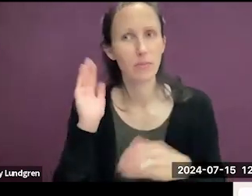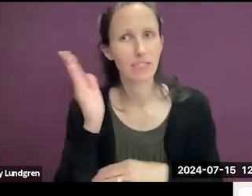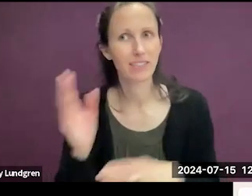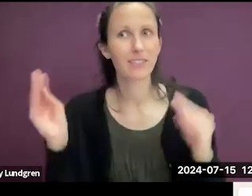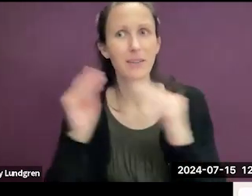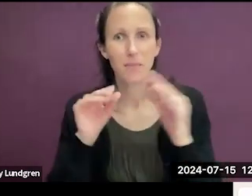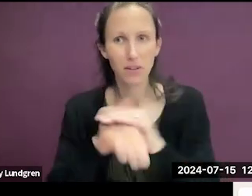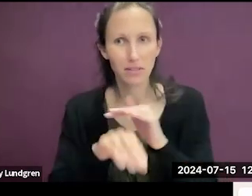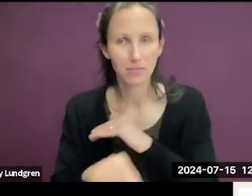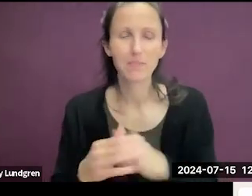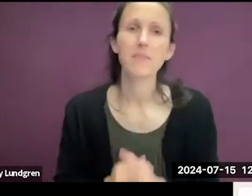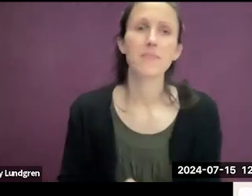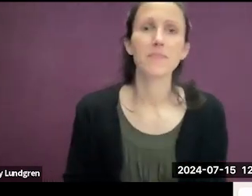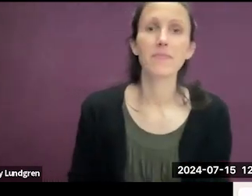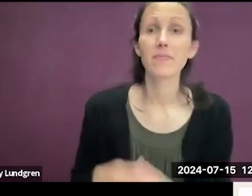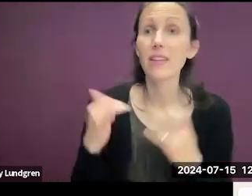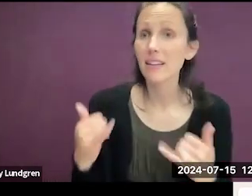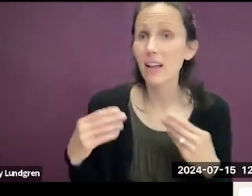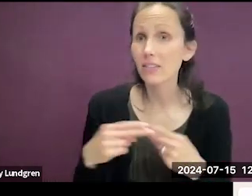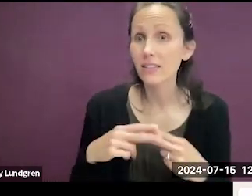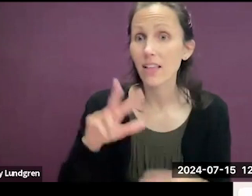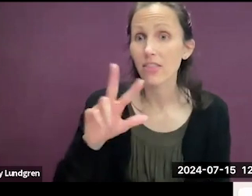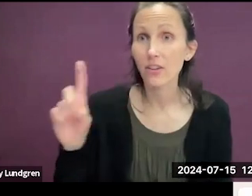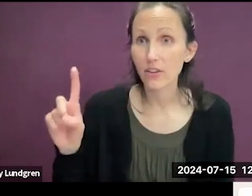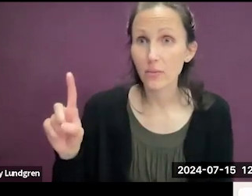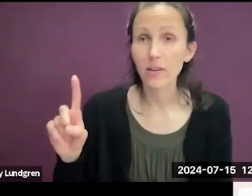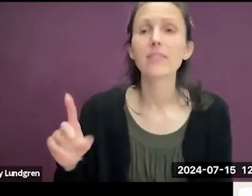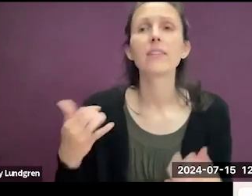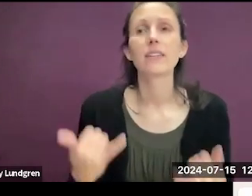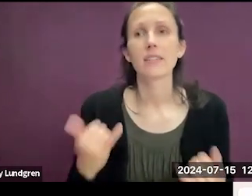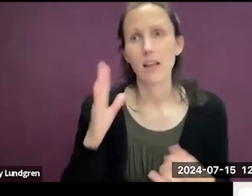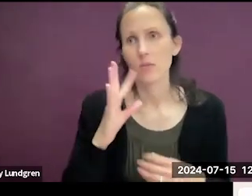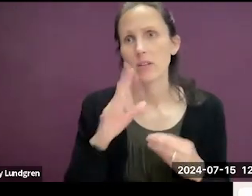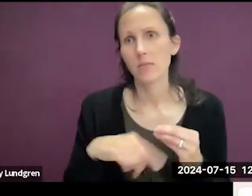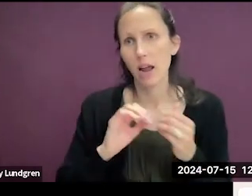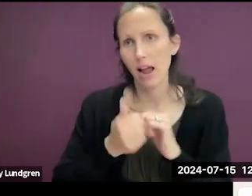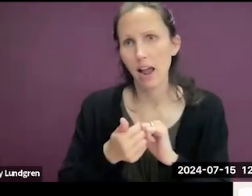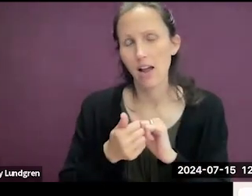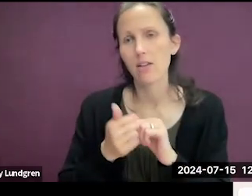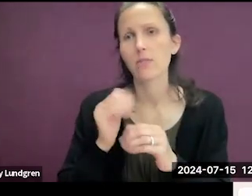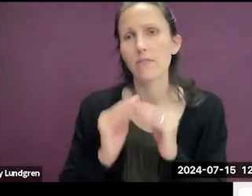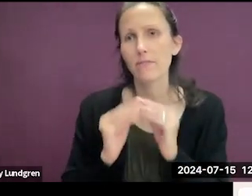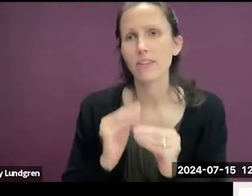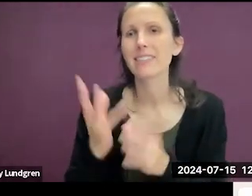So onto slide number 31, this is where we're gonna talk about correcting images that are missing alt-text.